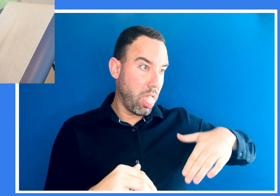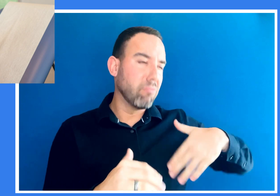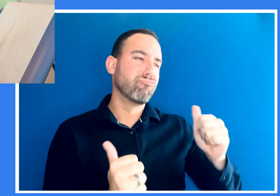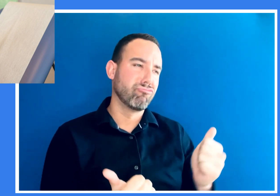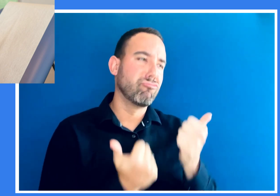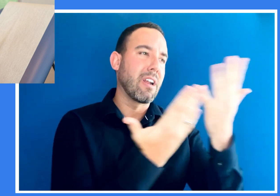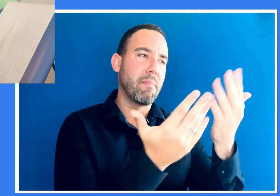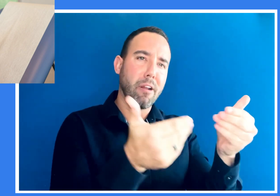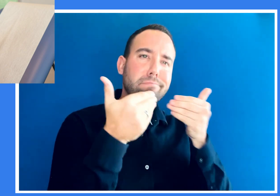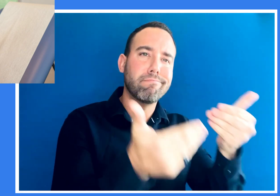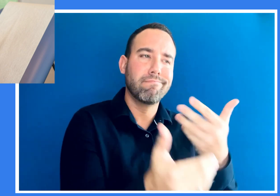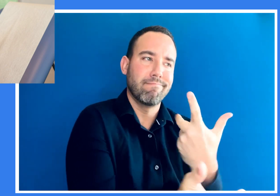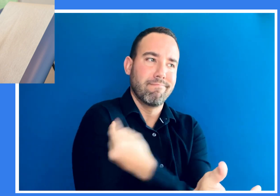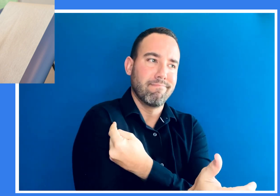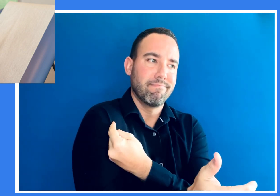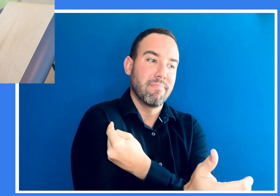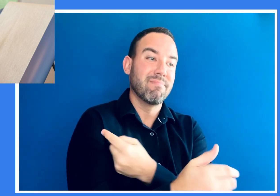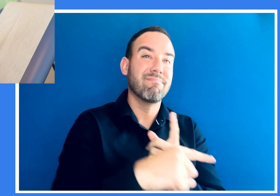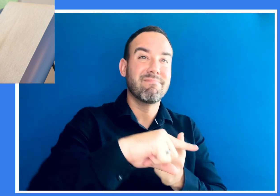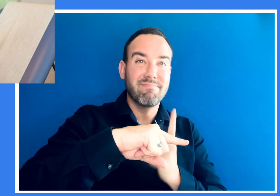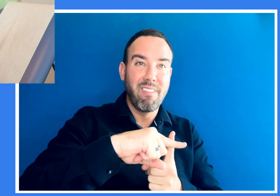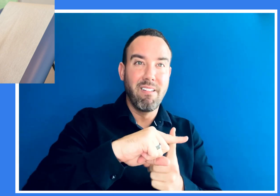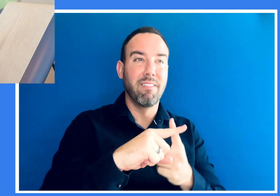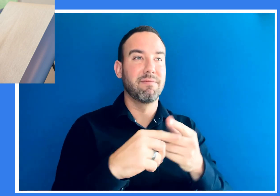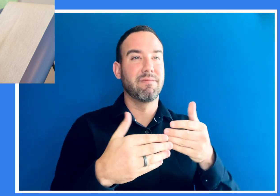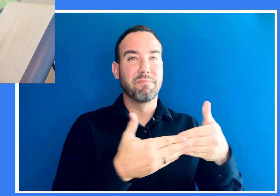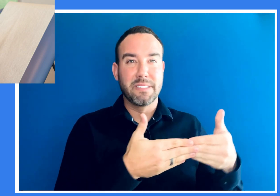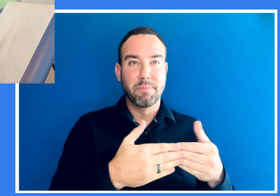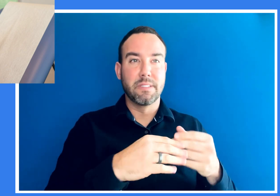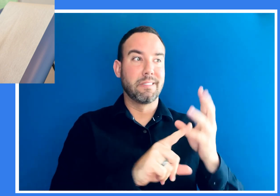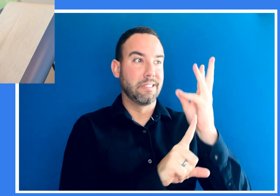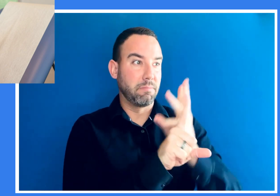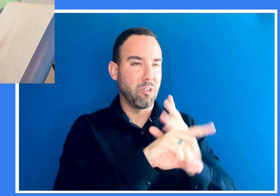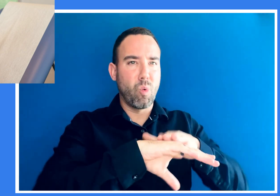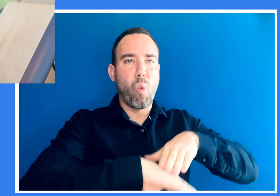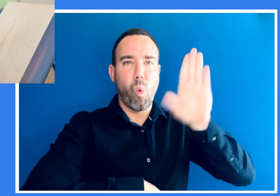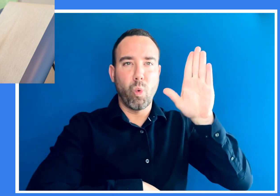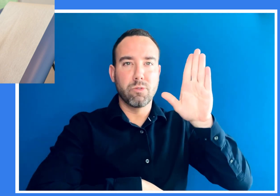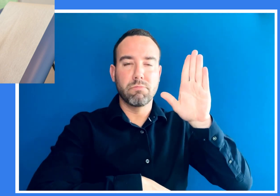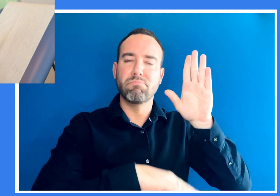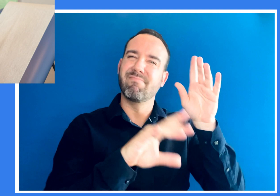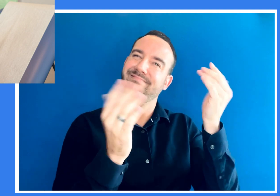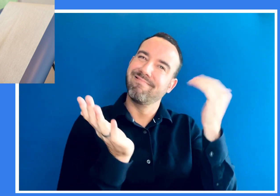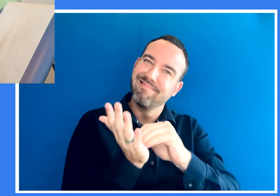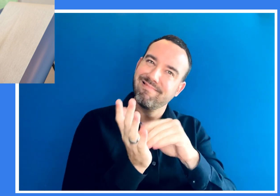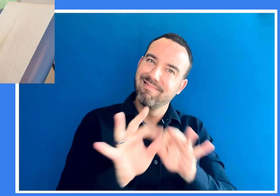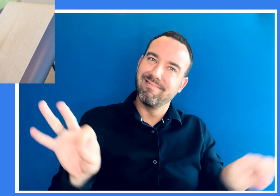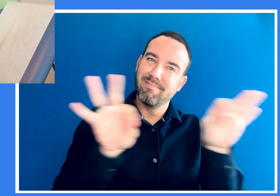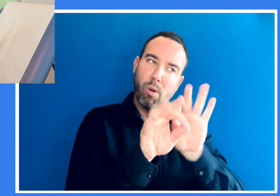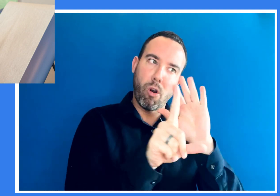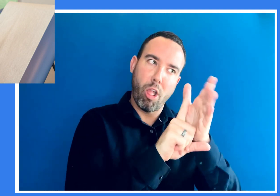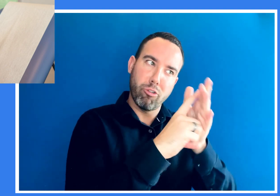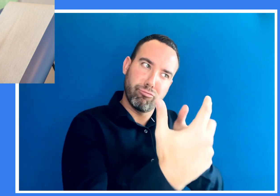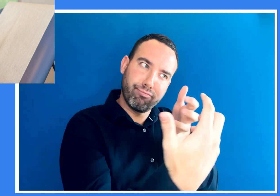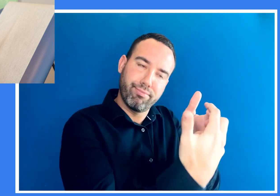and strongly recommend flu vaccination to all patients 6 months and older in a culturally responsive way.